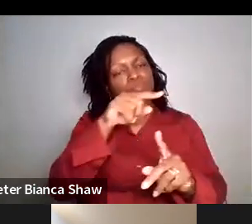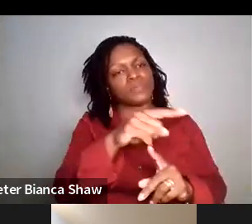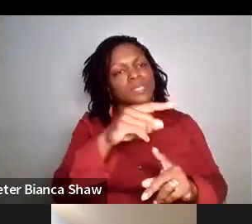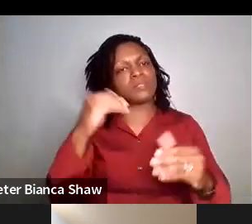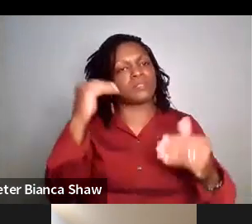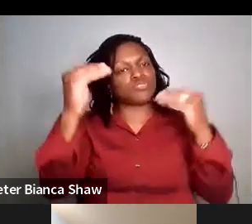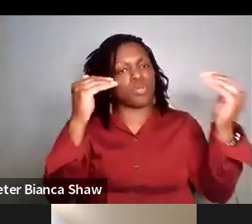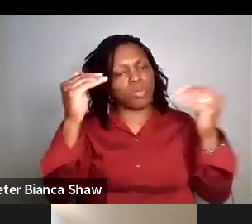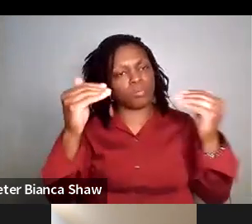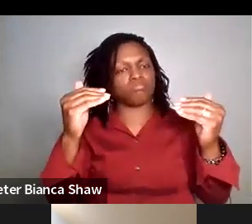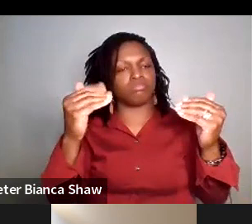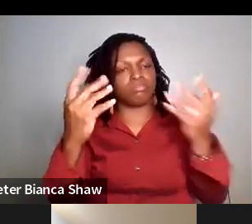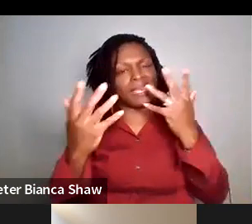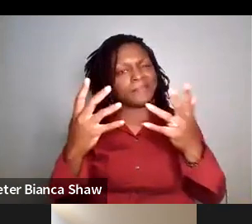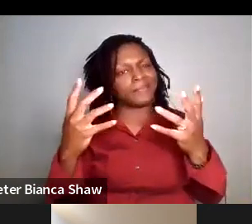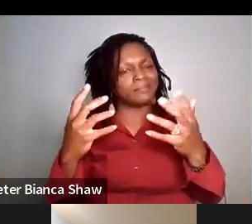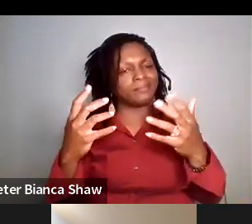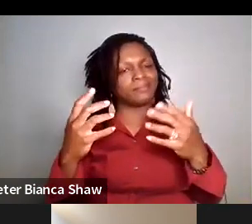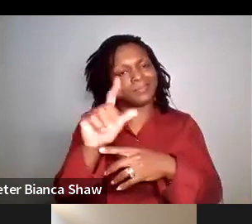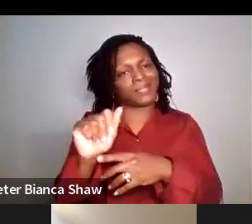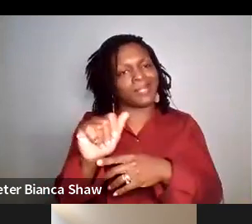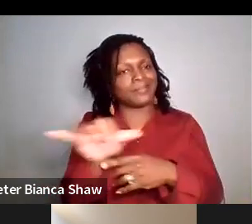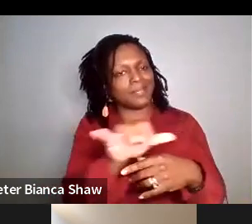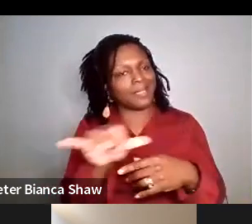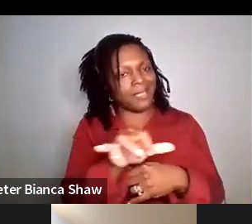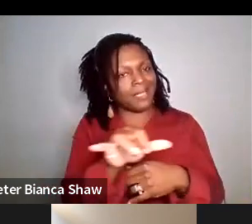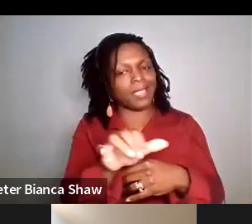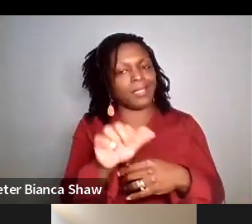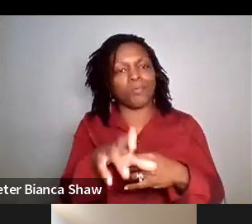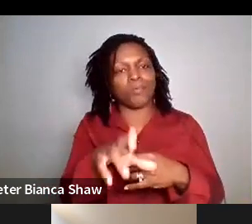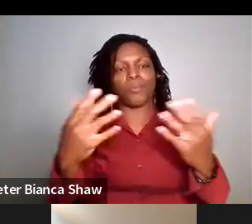Harlan, what are your have you had any experiences with this?